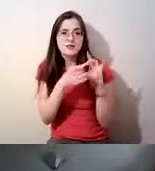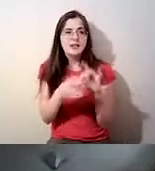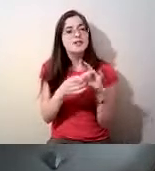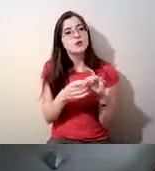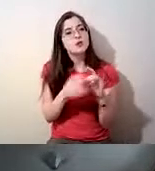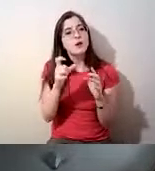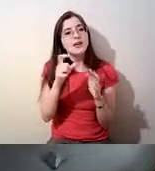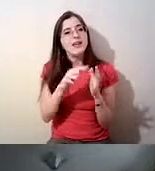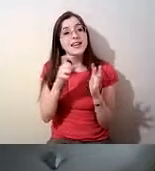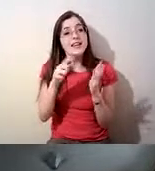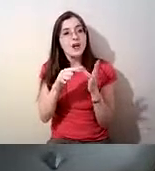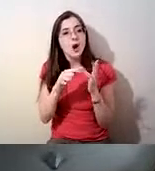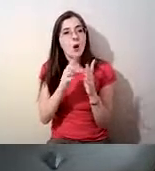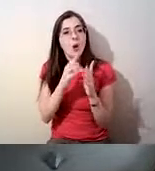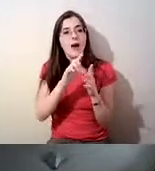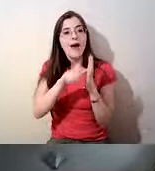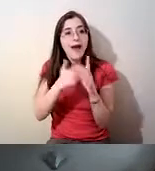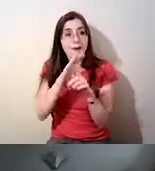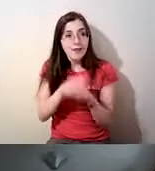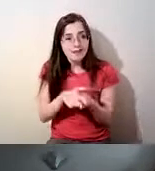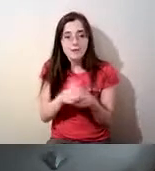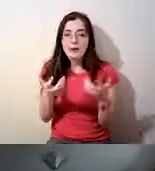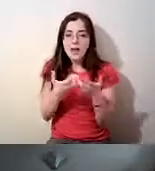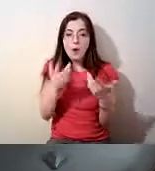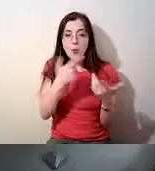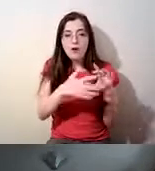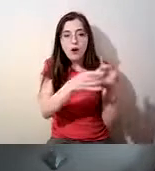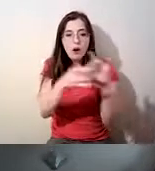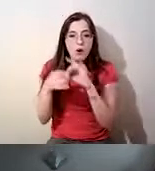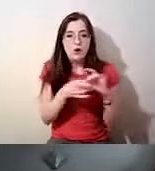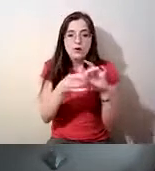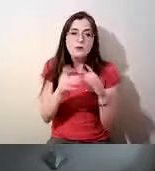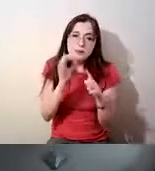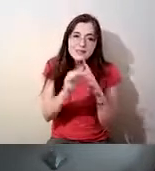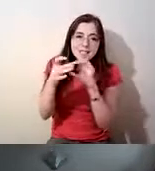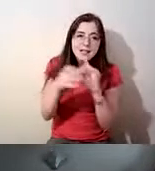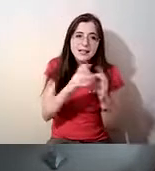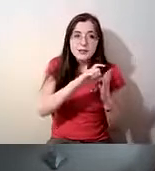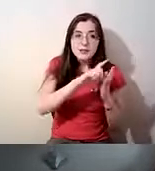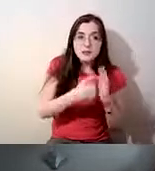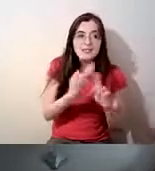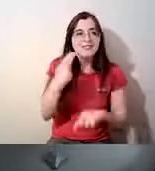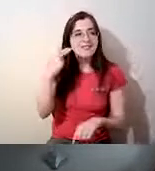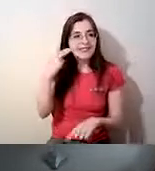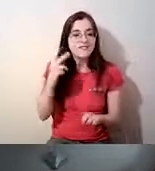and how we are all interconnected and particularly in terms of disability and deafness is that